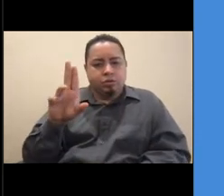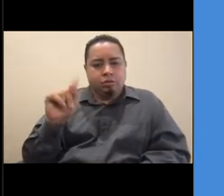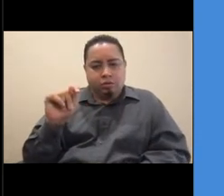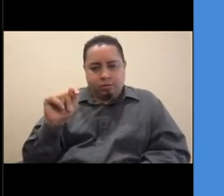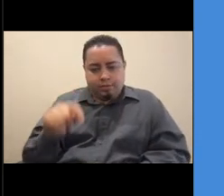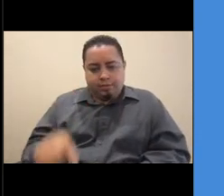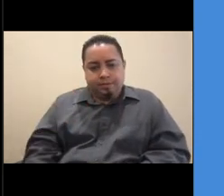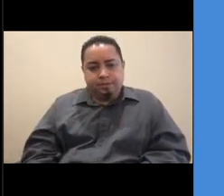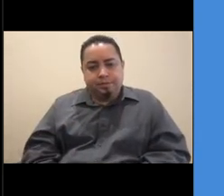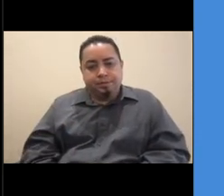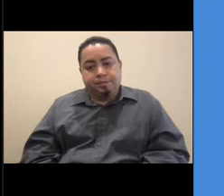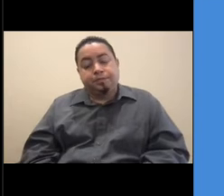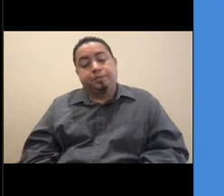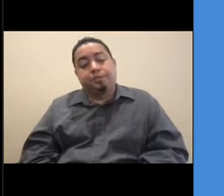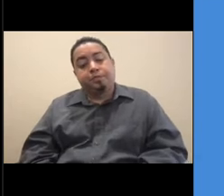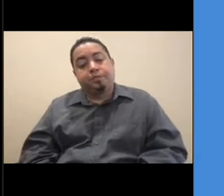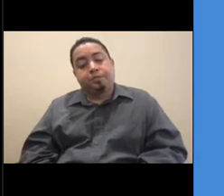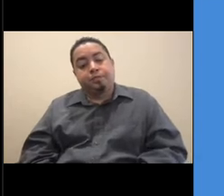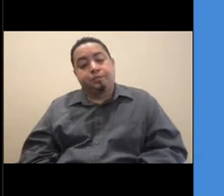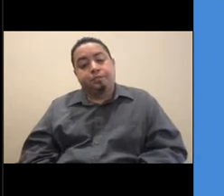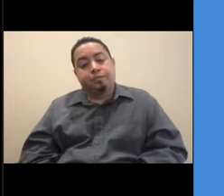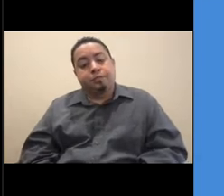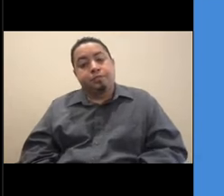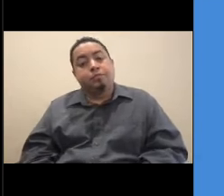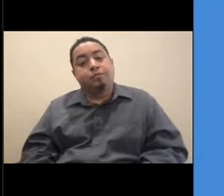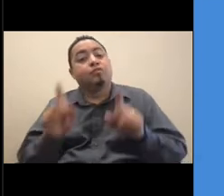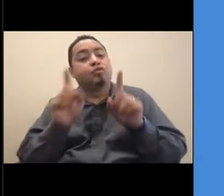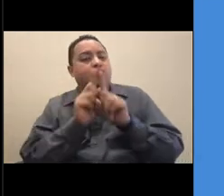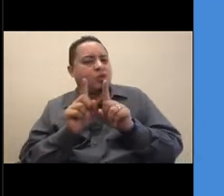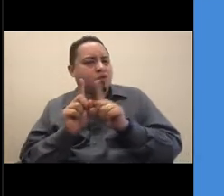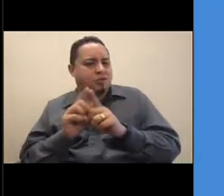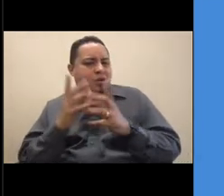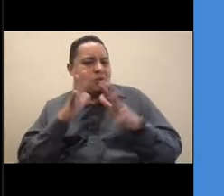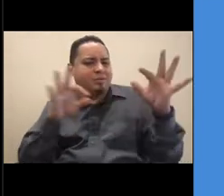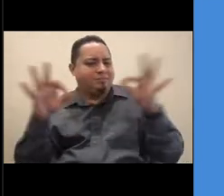so fish surgery, how would that be connected?